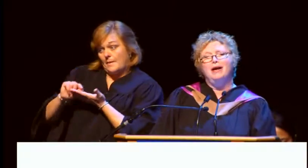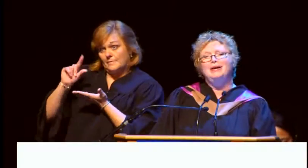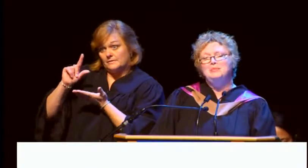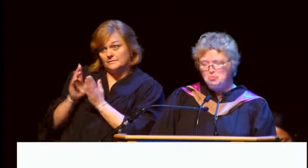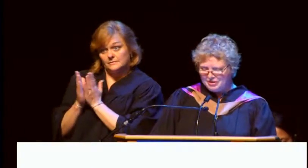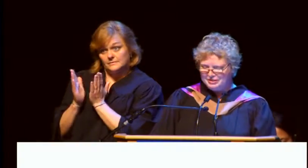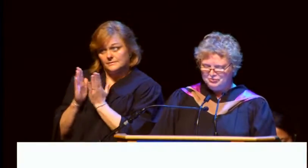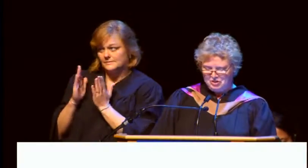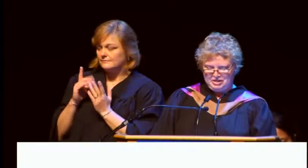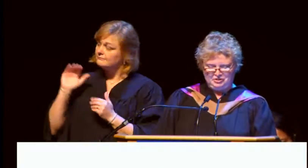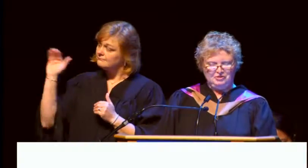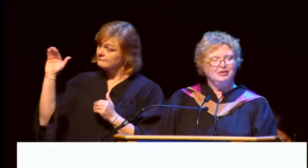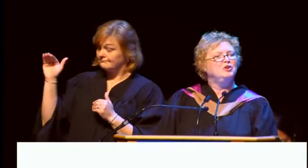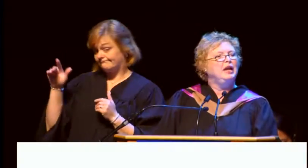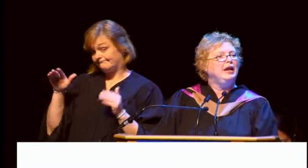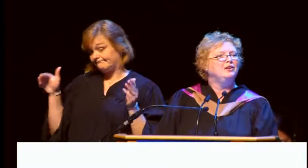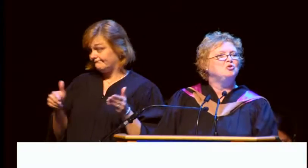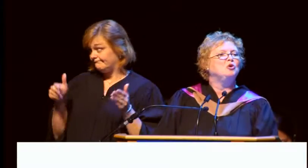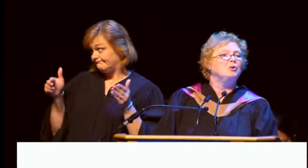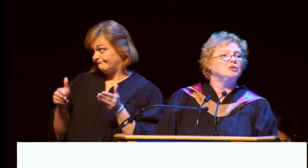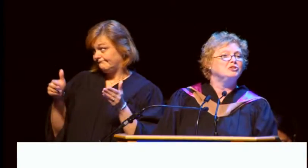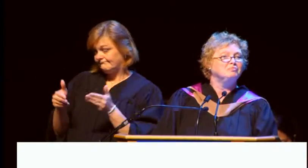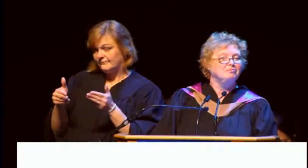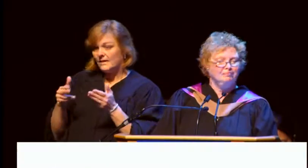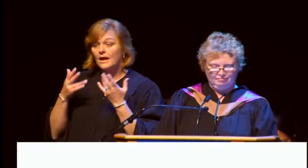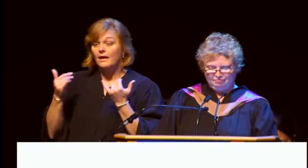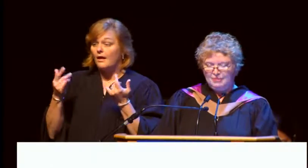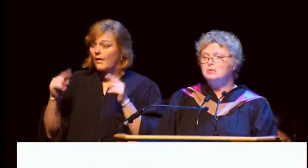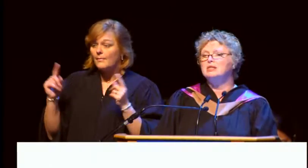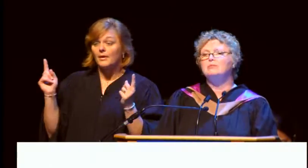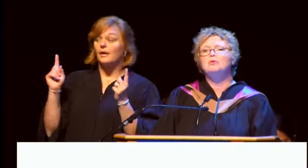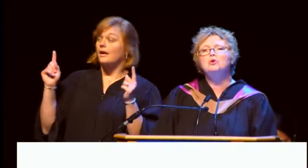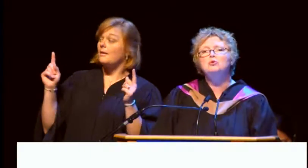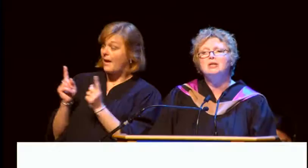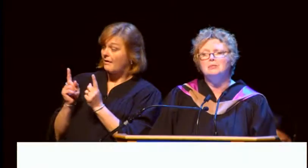AND IMPRESSIVE LIST OF CANADIAN COOKBOOKS. MAYBE SOME FROM YOU SOME DAY.